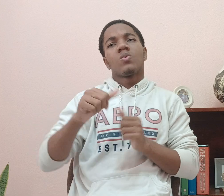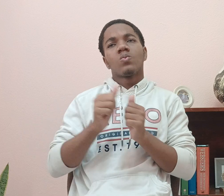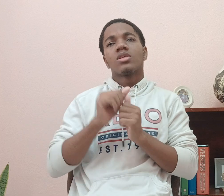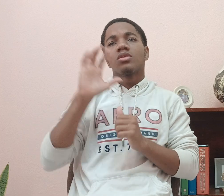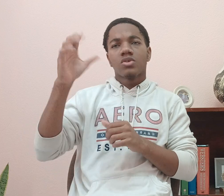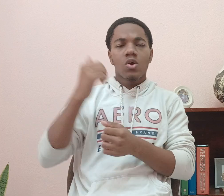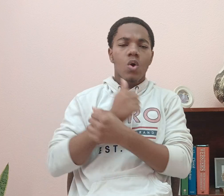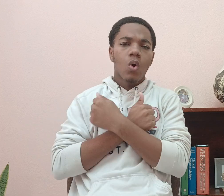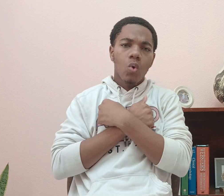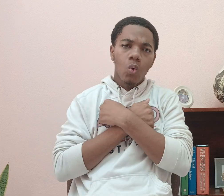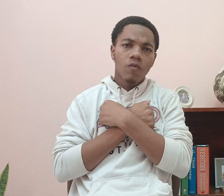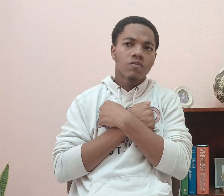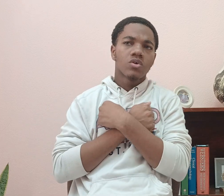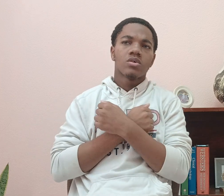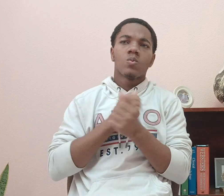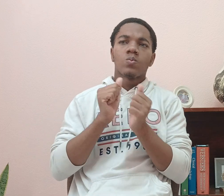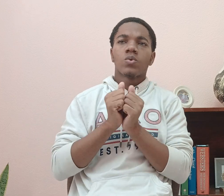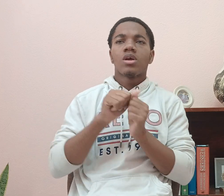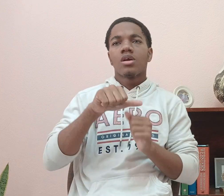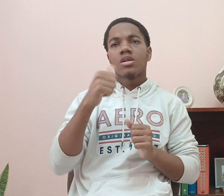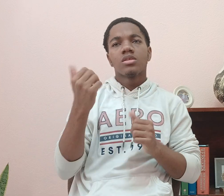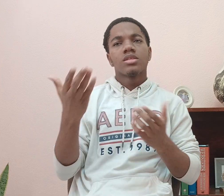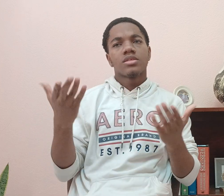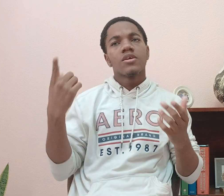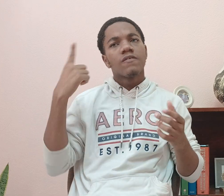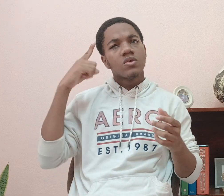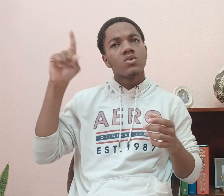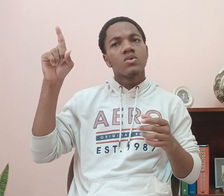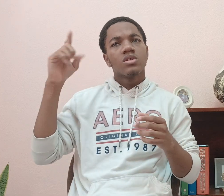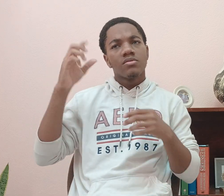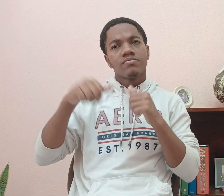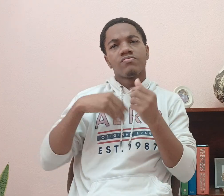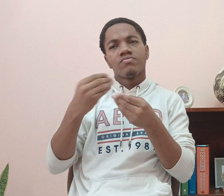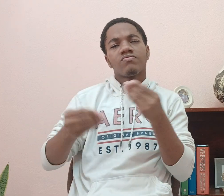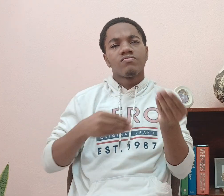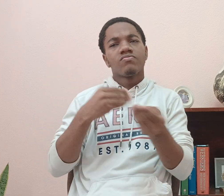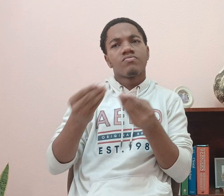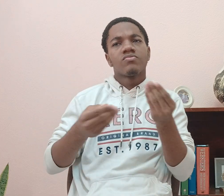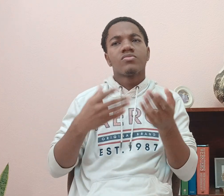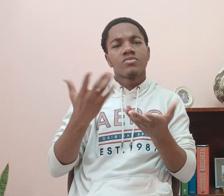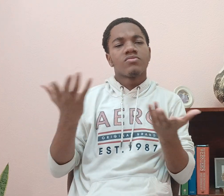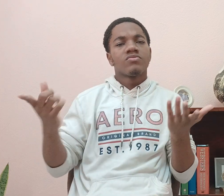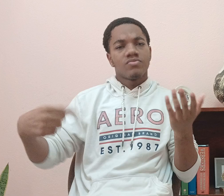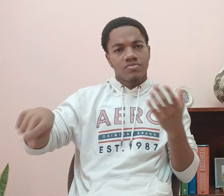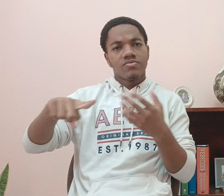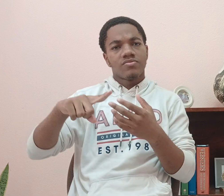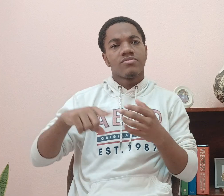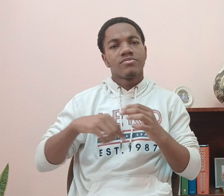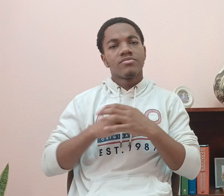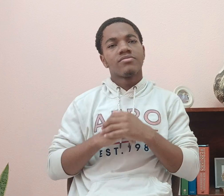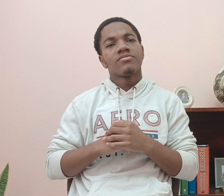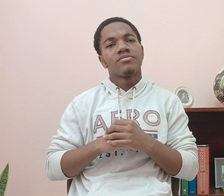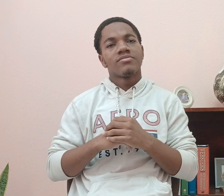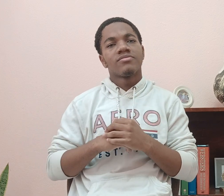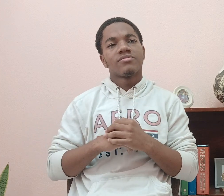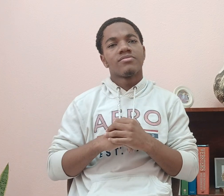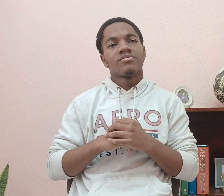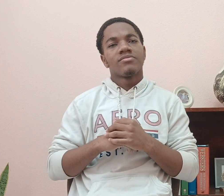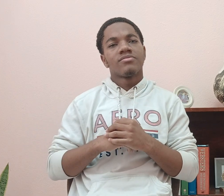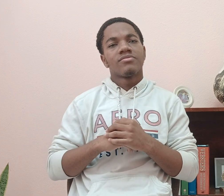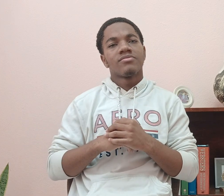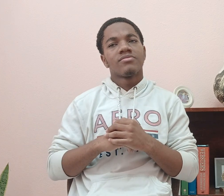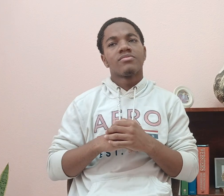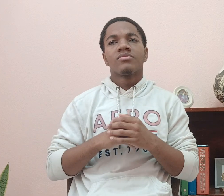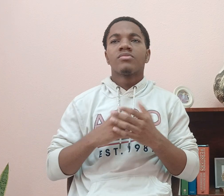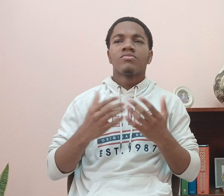and other resources that only you can have for them. Hedge them in against